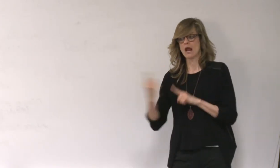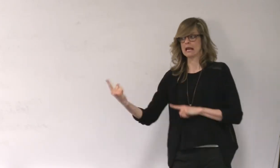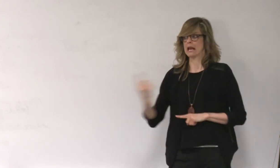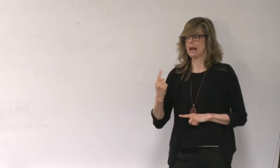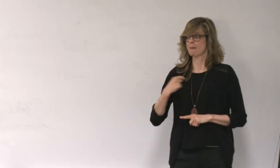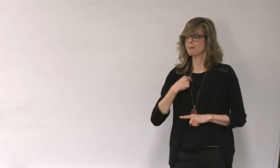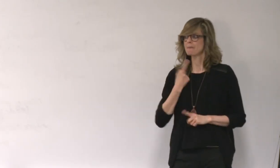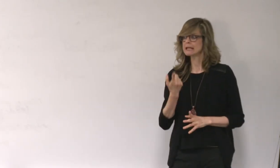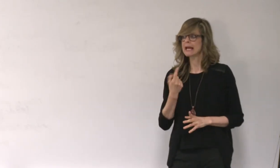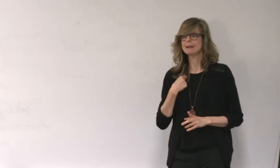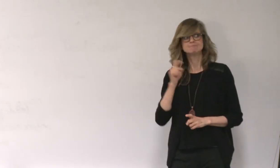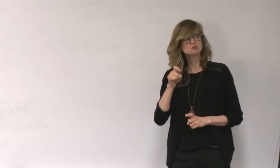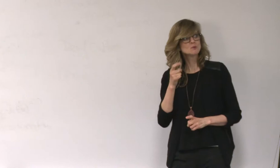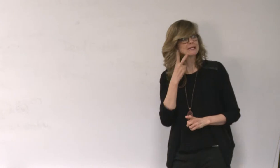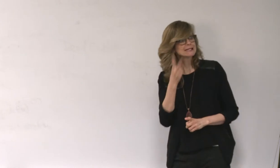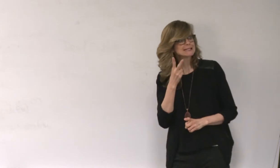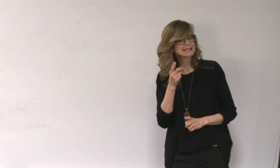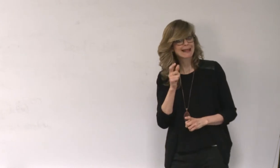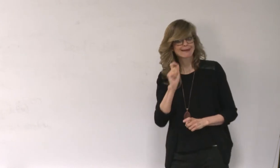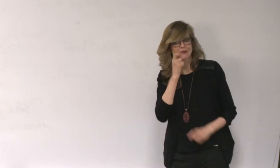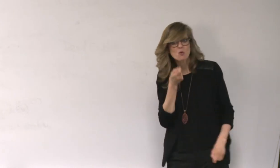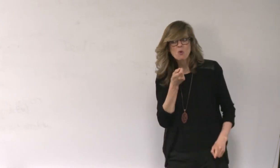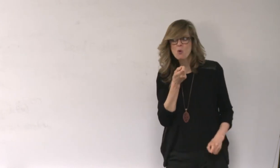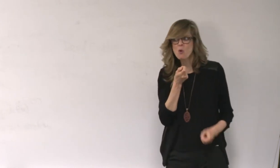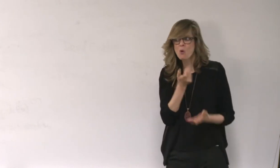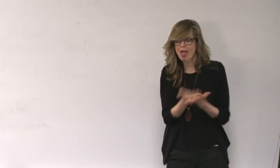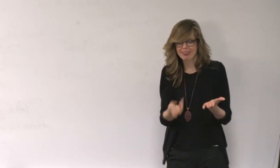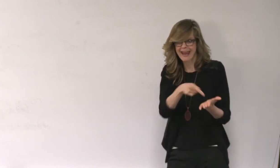THERE WAS ONE TIME A FRIEND WHO CAME TO ME AND SAID, "YOU GOTTA SEE THIS COOL THING."